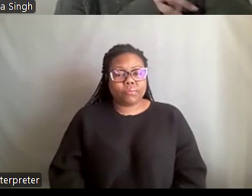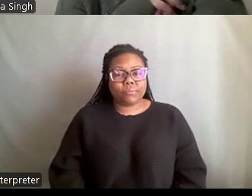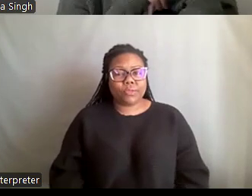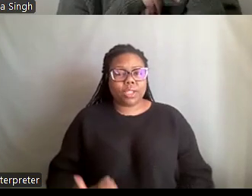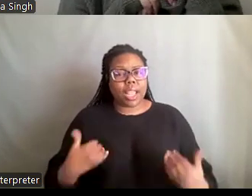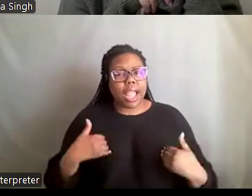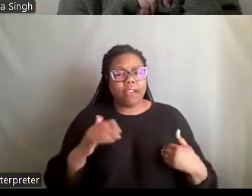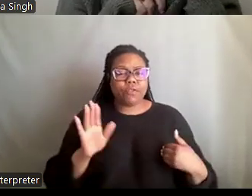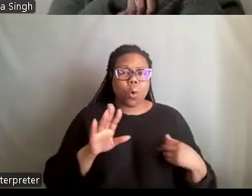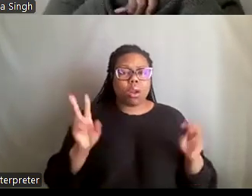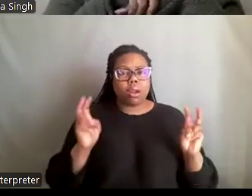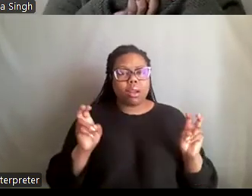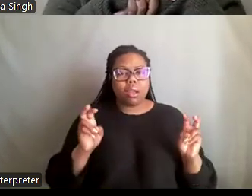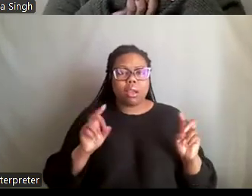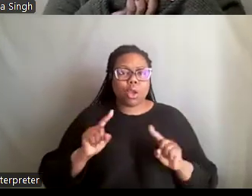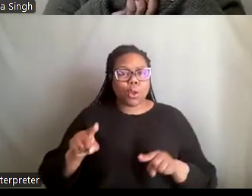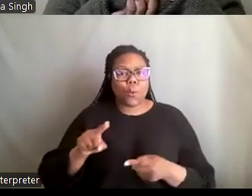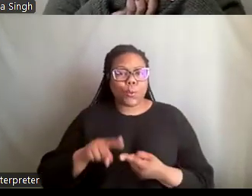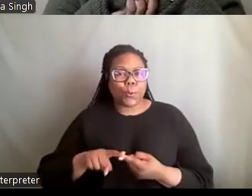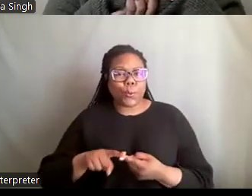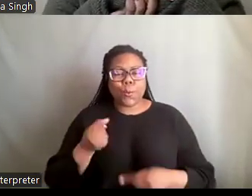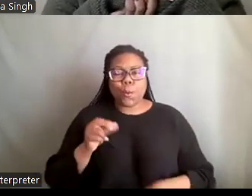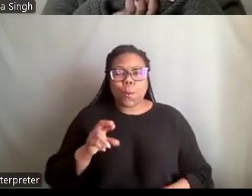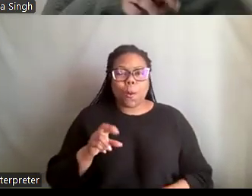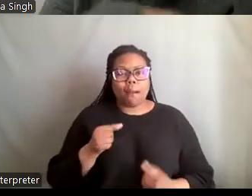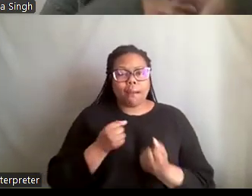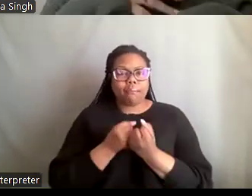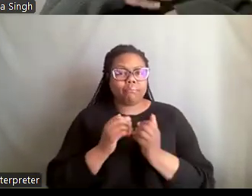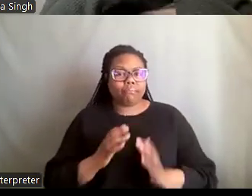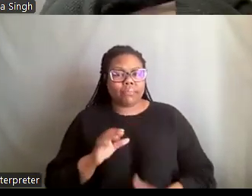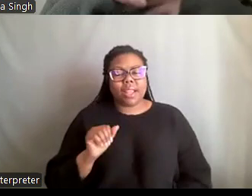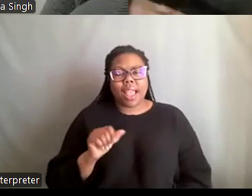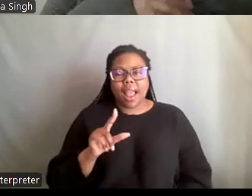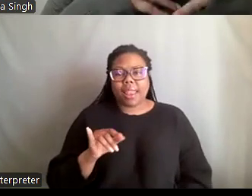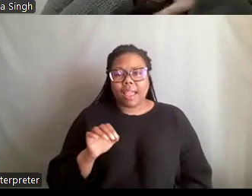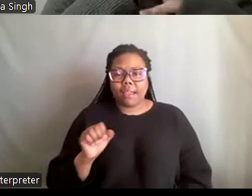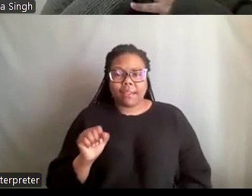alone. That you have your kind of go-tos or your allies,